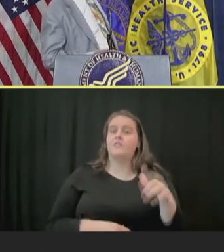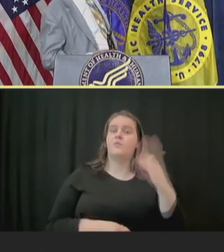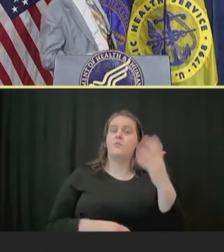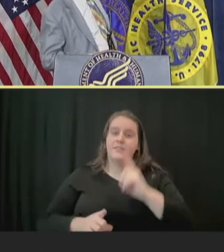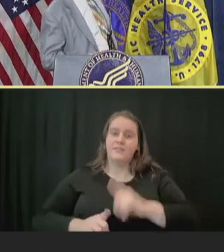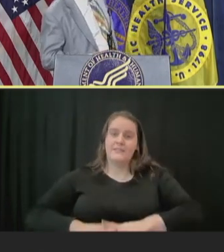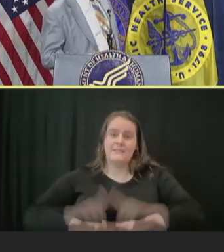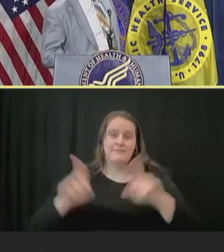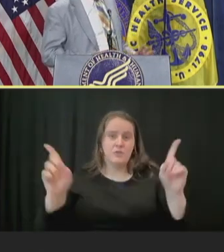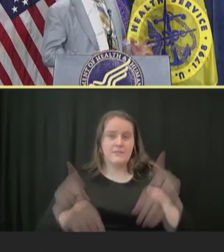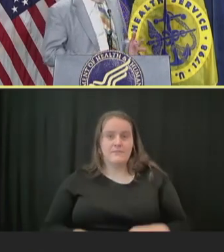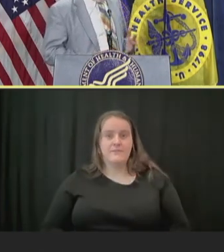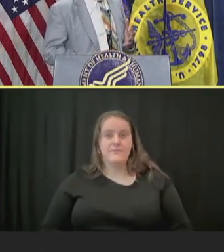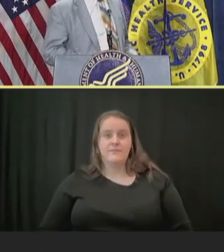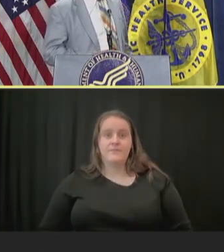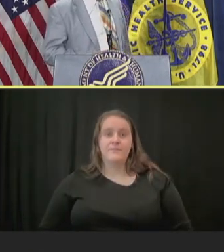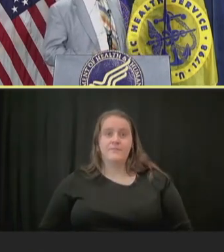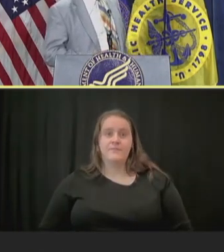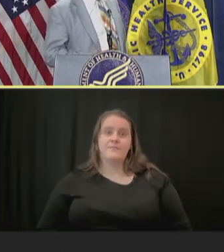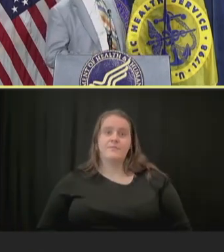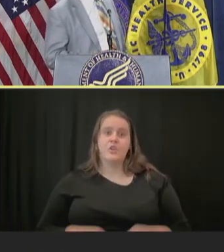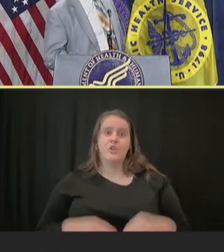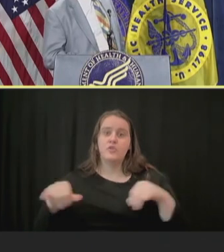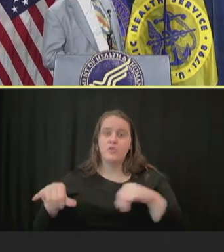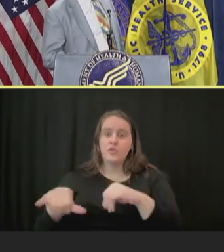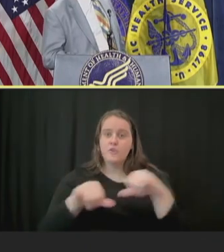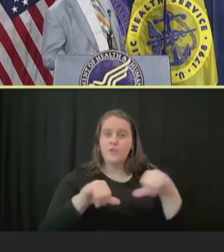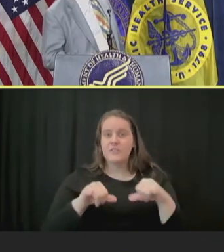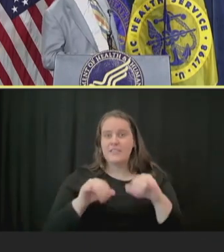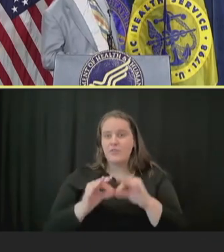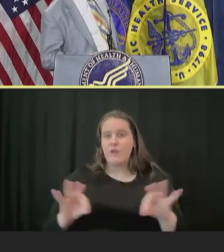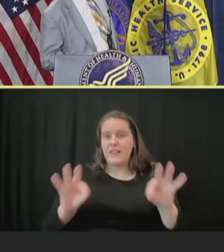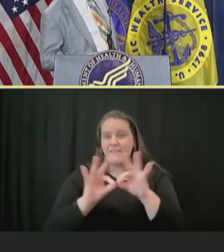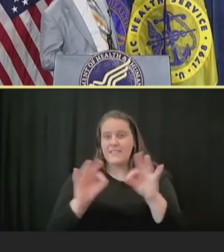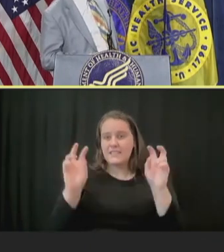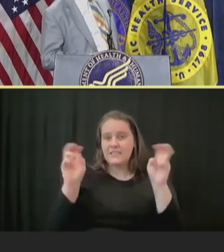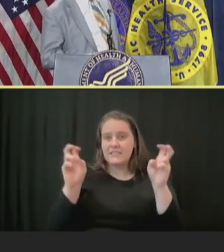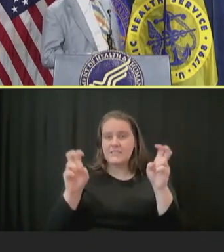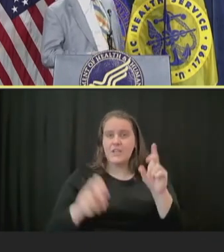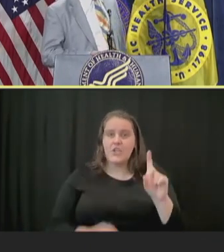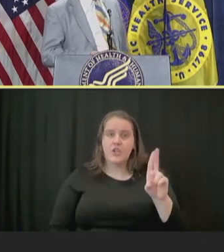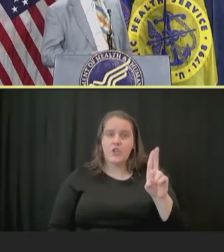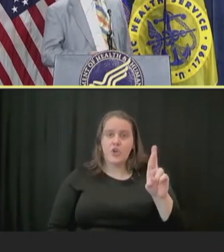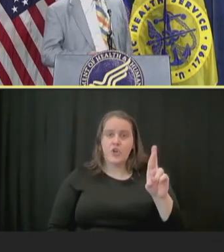These universally relevant, as I've called them DURT cells come in multiple different